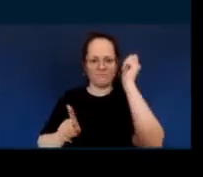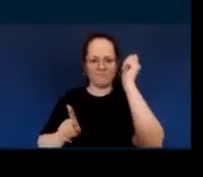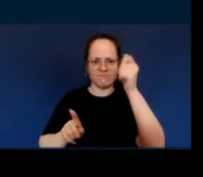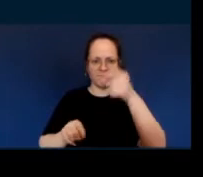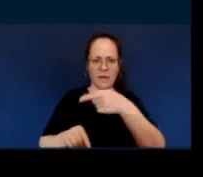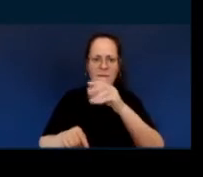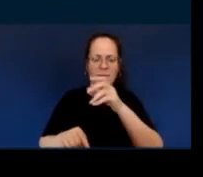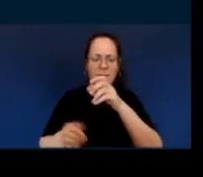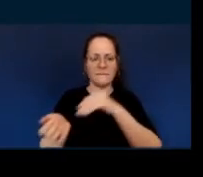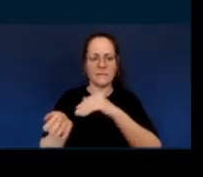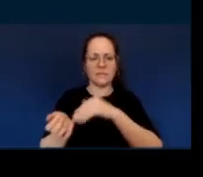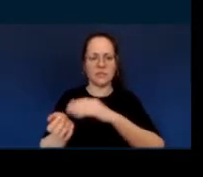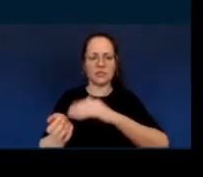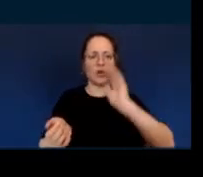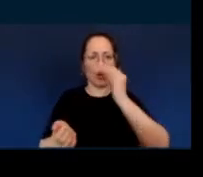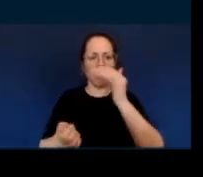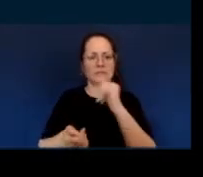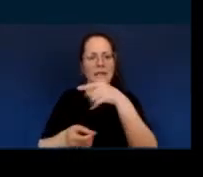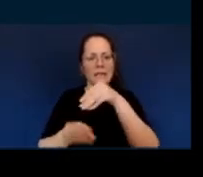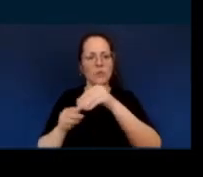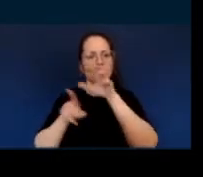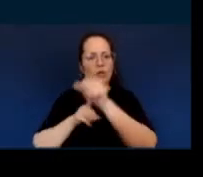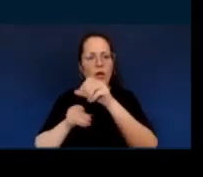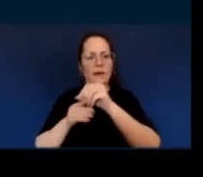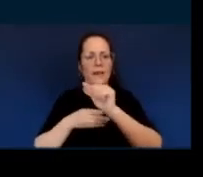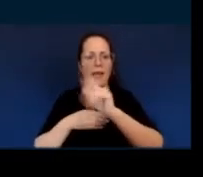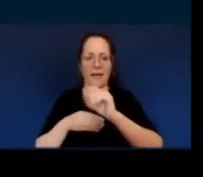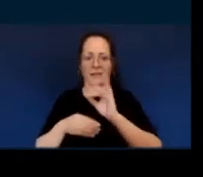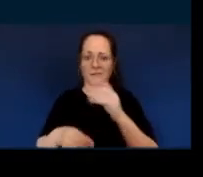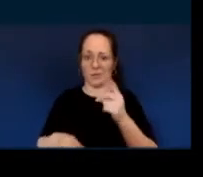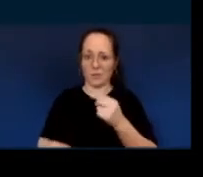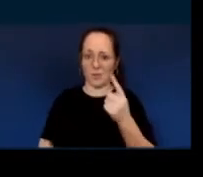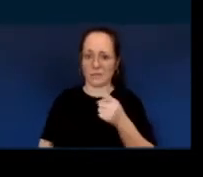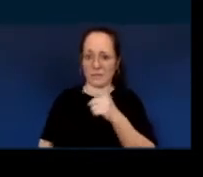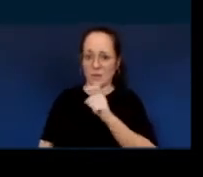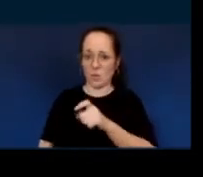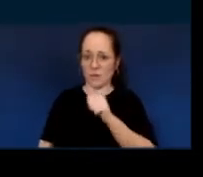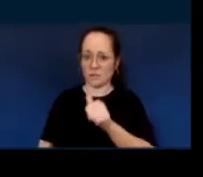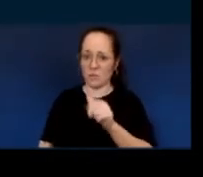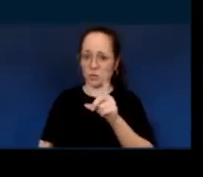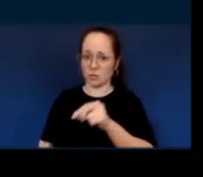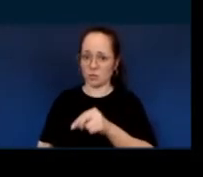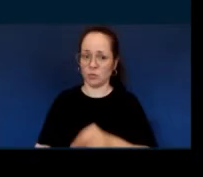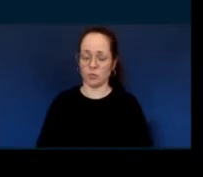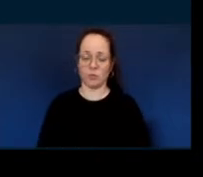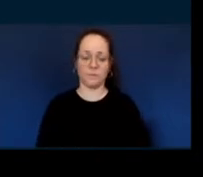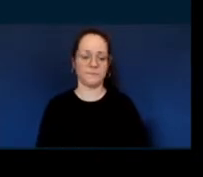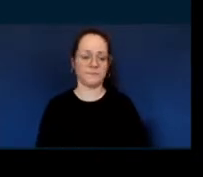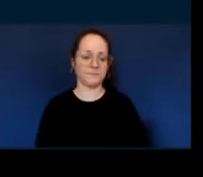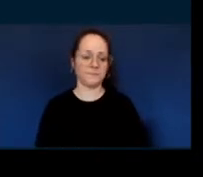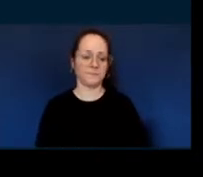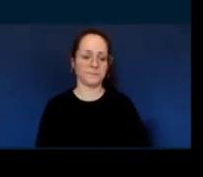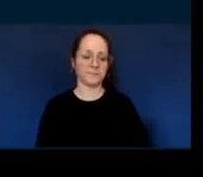LOOKS AS THOUGH HE WAS CAUGHT IN THE ACT OF SOMETHING HE WAS BT SUPPOSED TO DO. I WOULD NOW LIKE TO DISCUSS THE